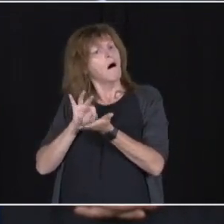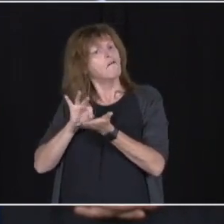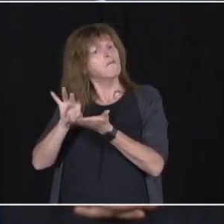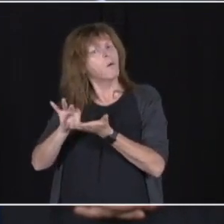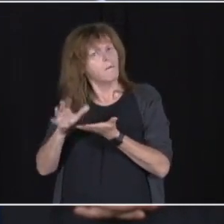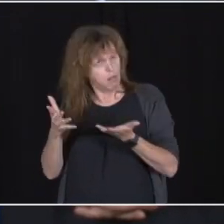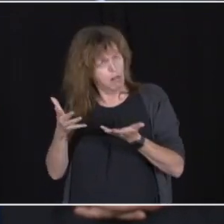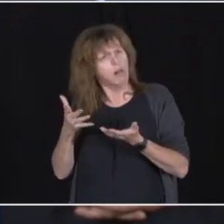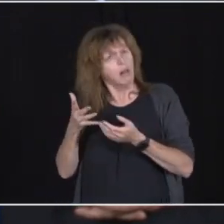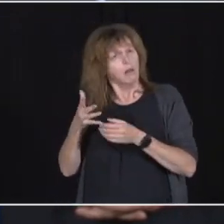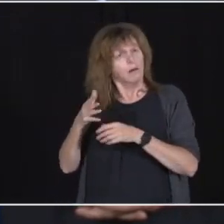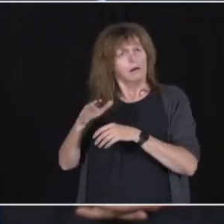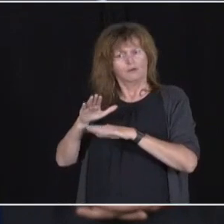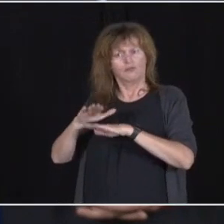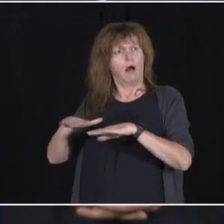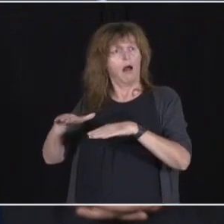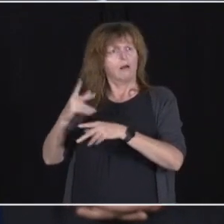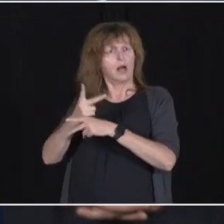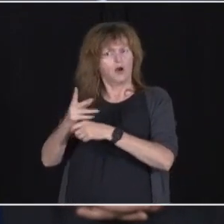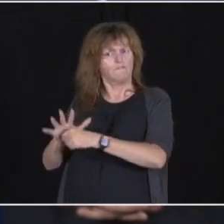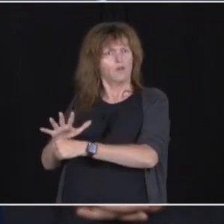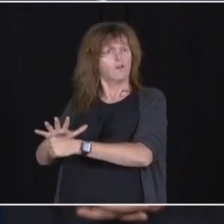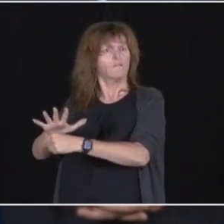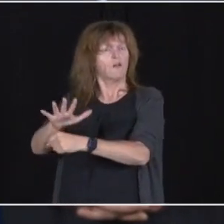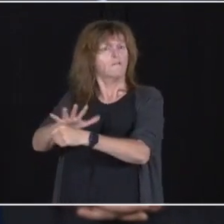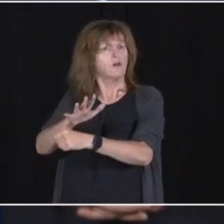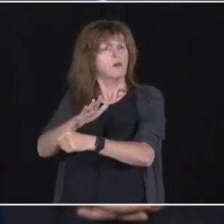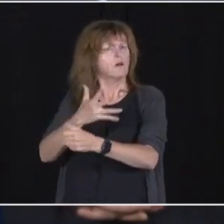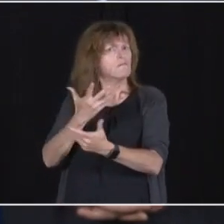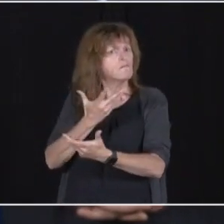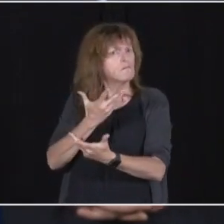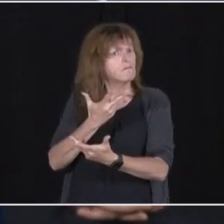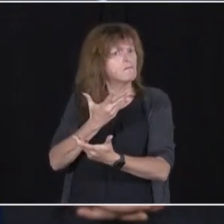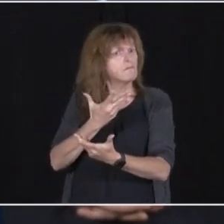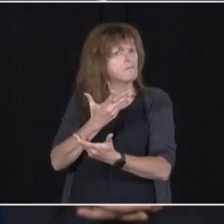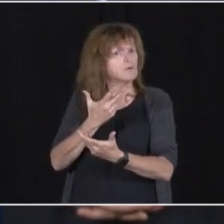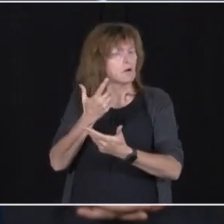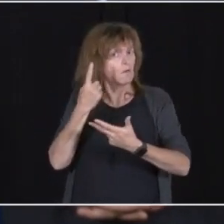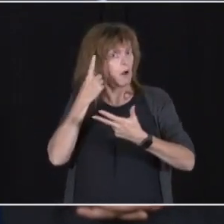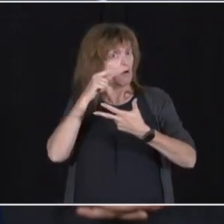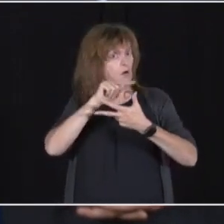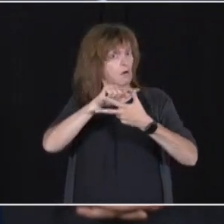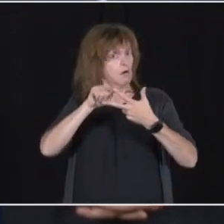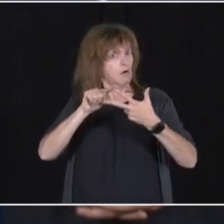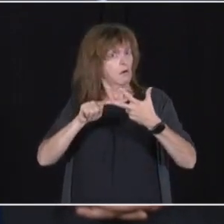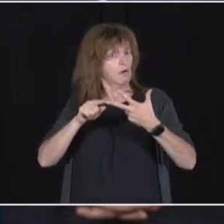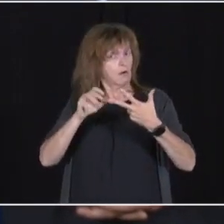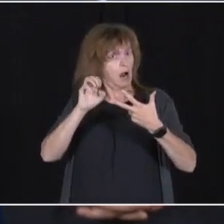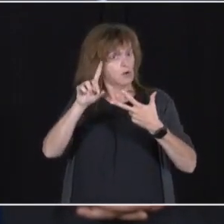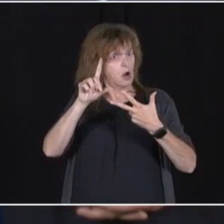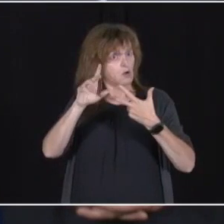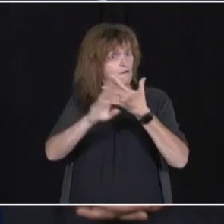not exist. It is the government considering removing the hybrid model as one of the three options?